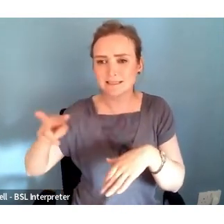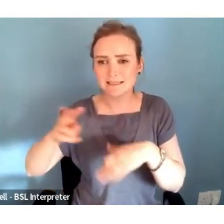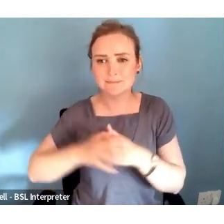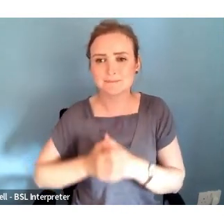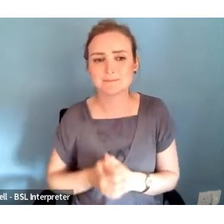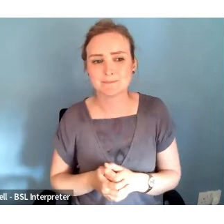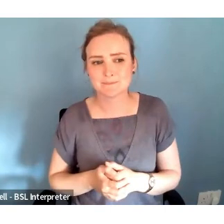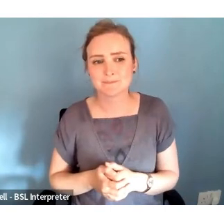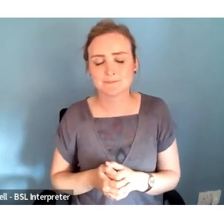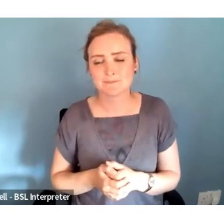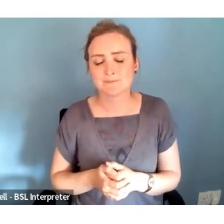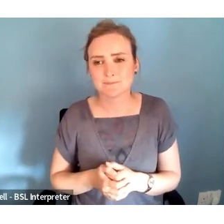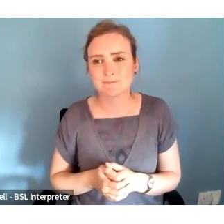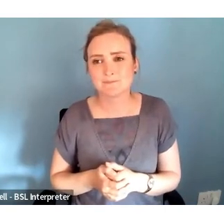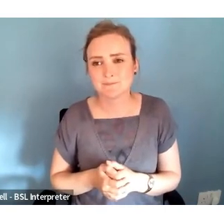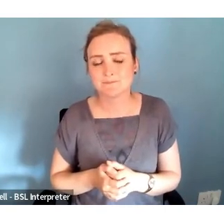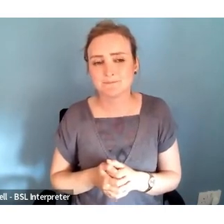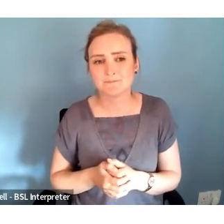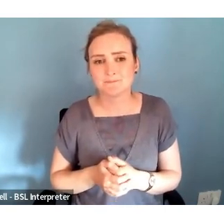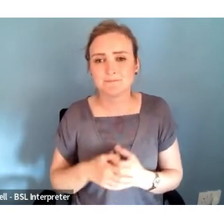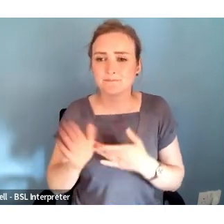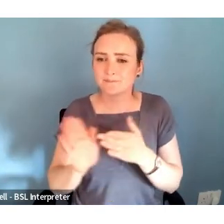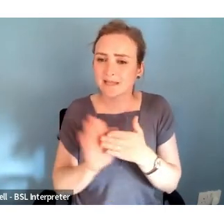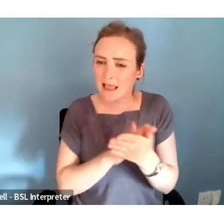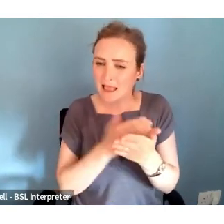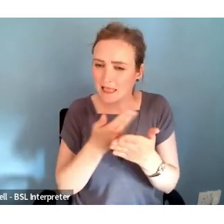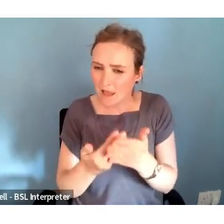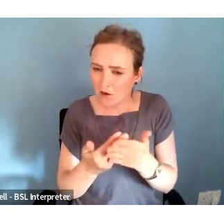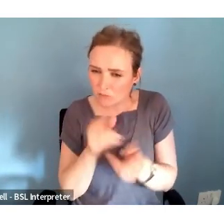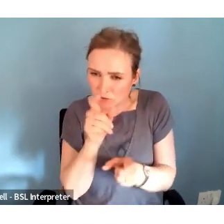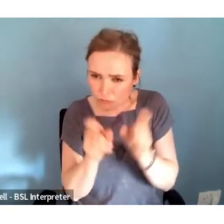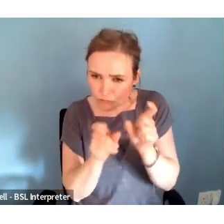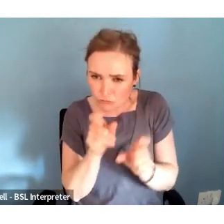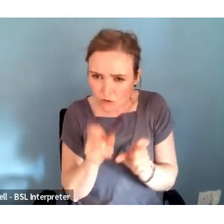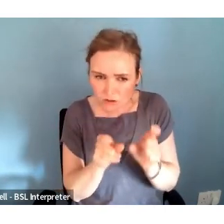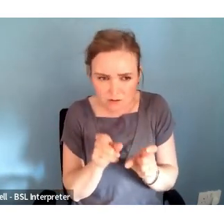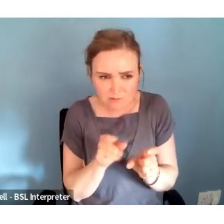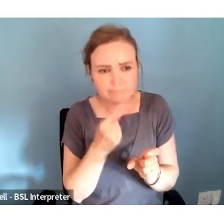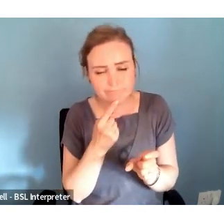. The way you word your adverts, where you put your advert, offering support. Guarantee